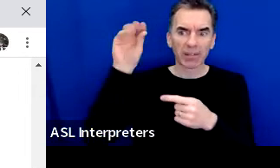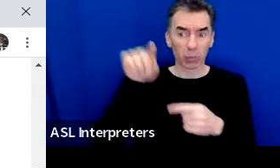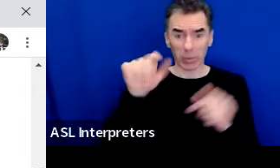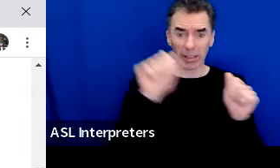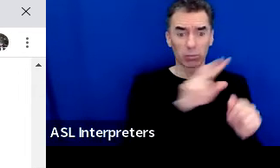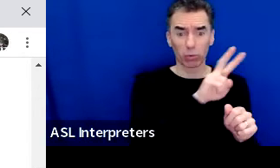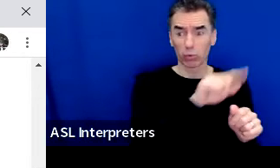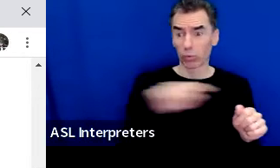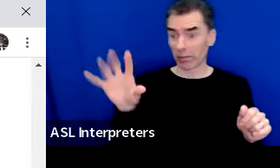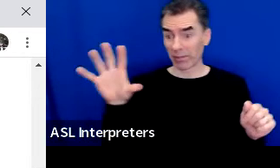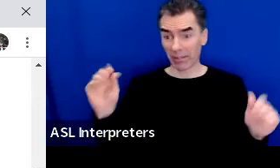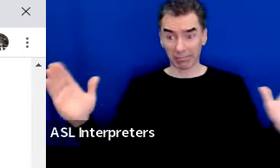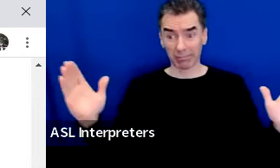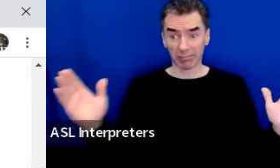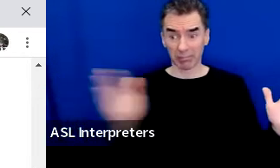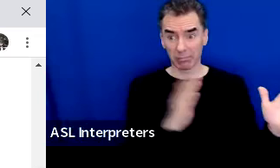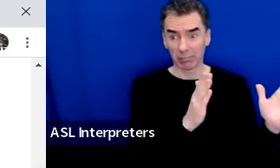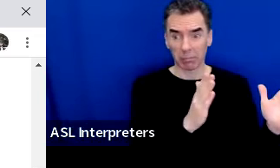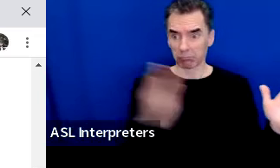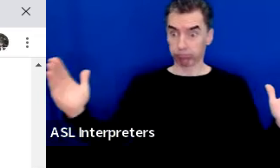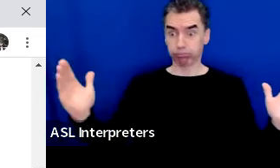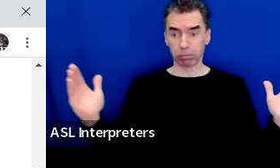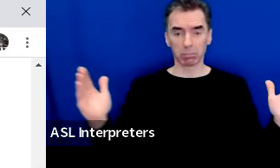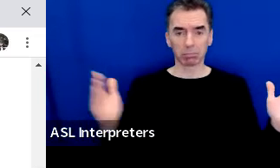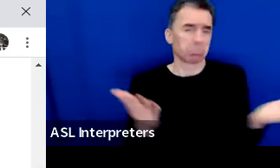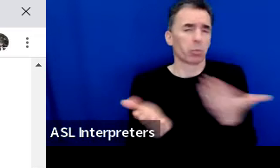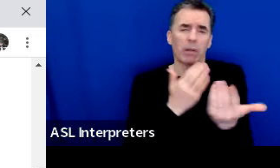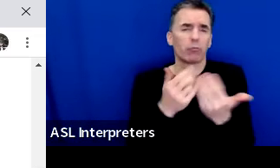OK, just in case whatever whatever works for your class.